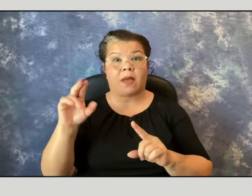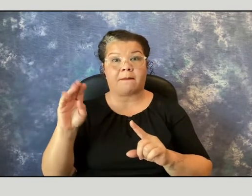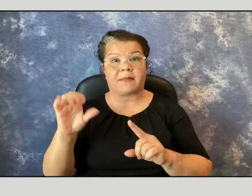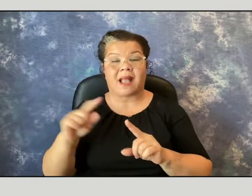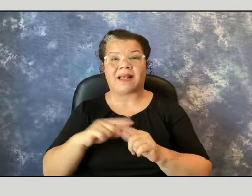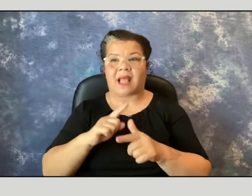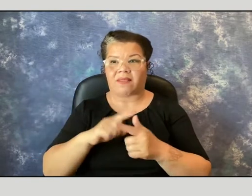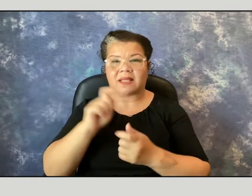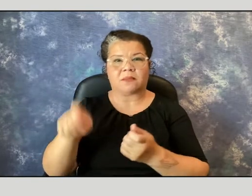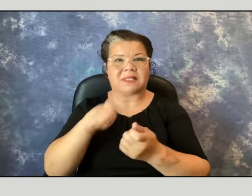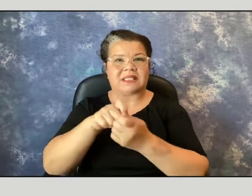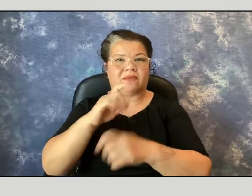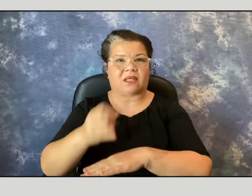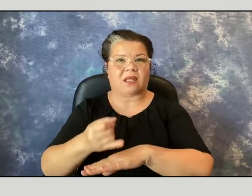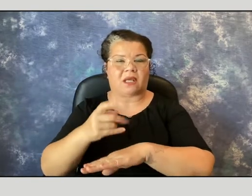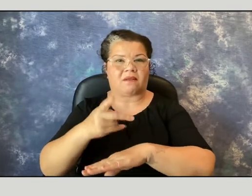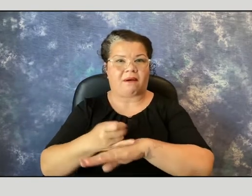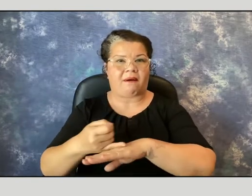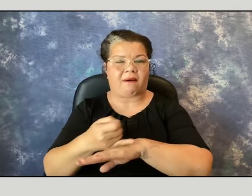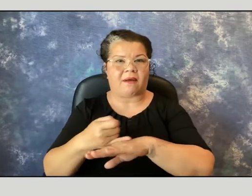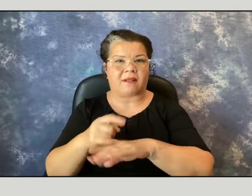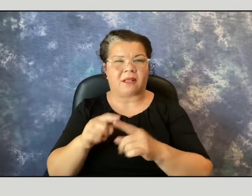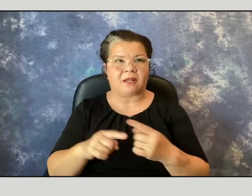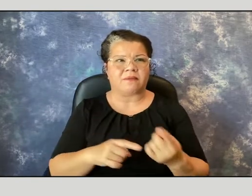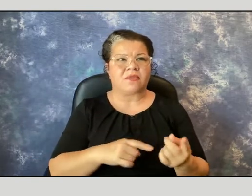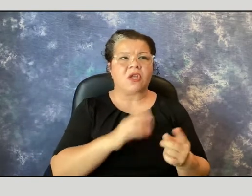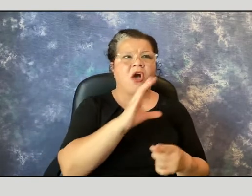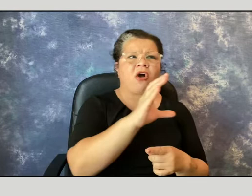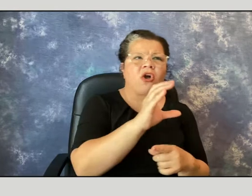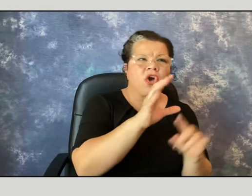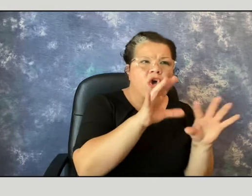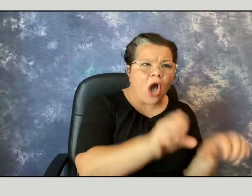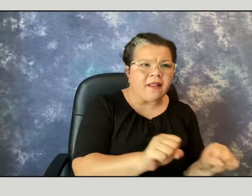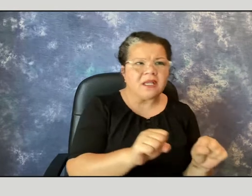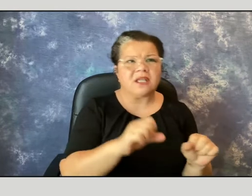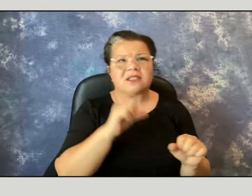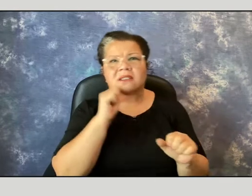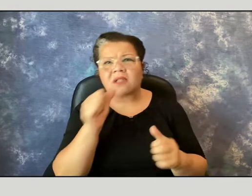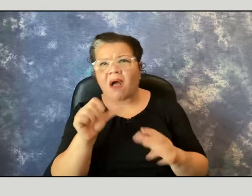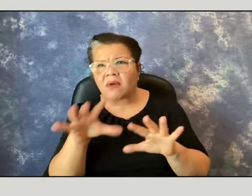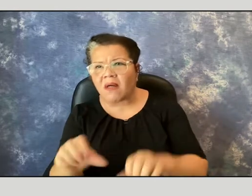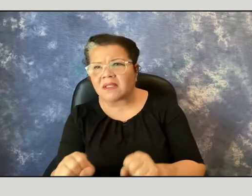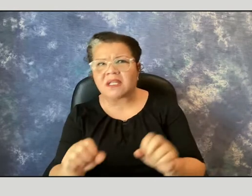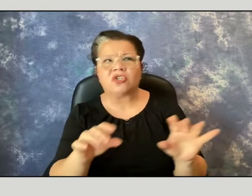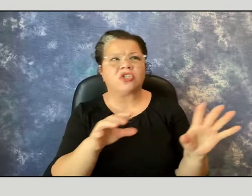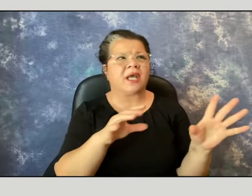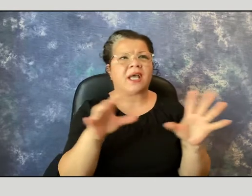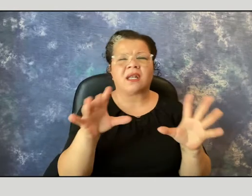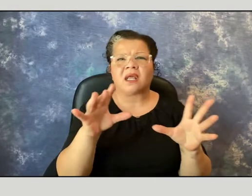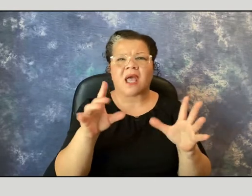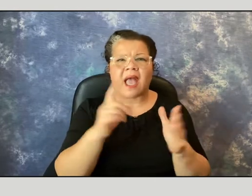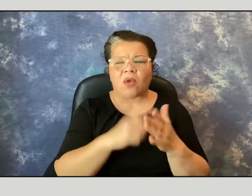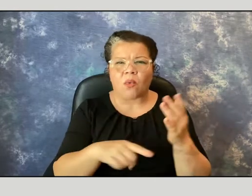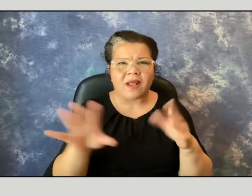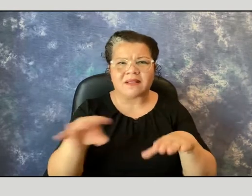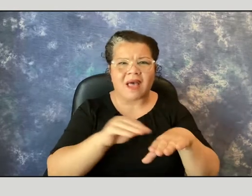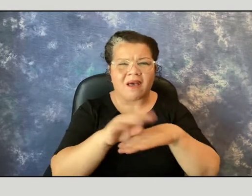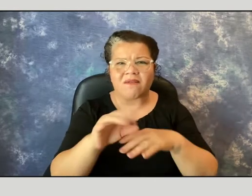colonization, decolonization, all of that outside of just Puerto Rico and the United States. And so that has helped me then understand,